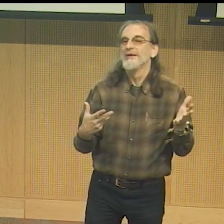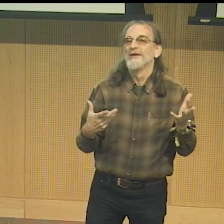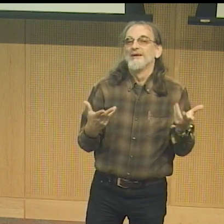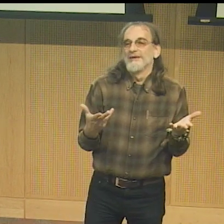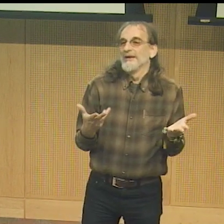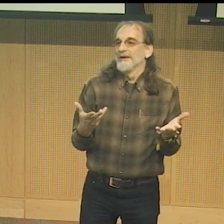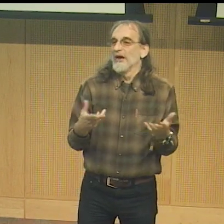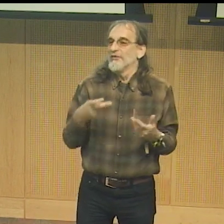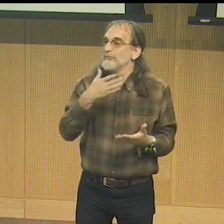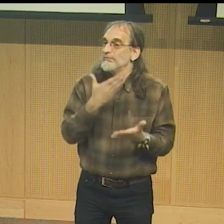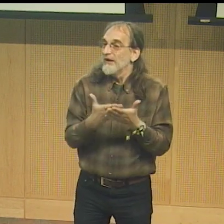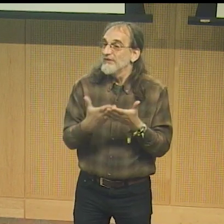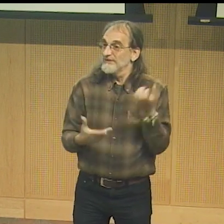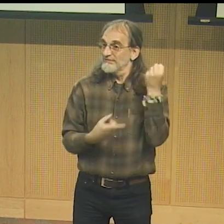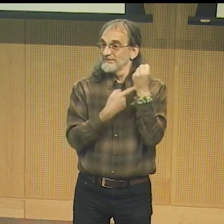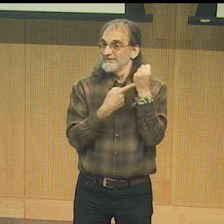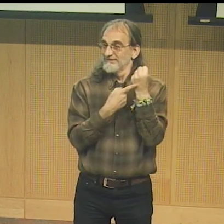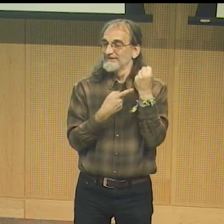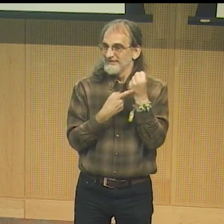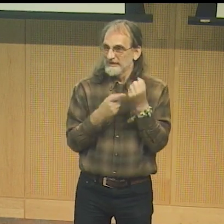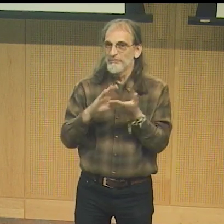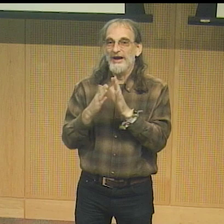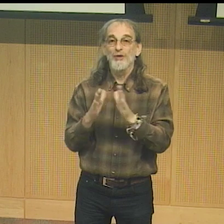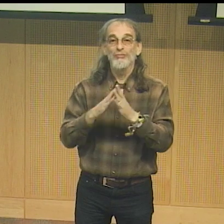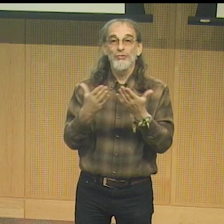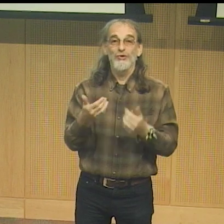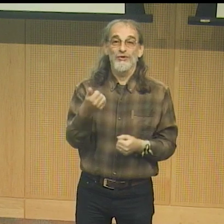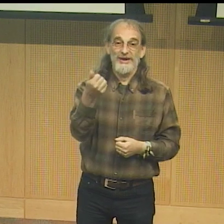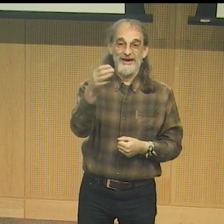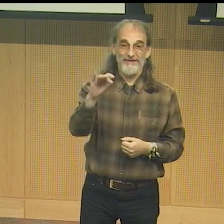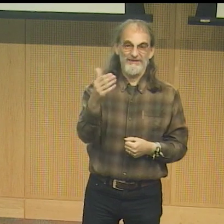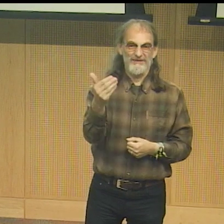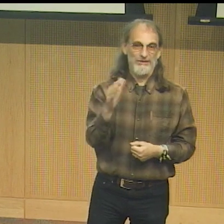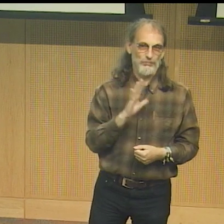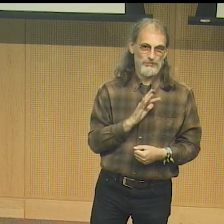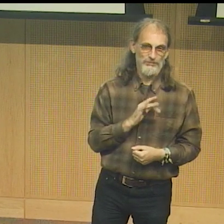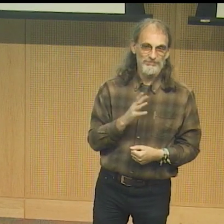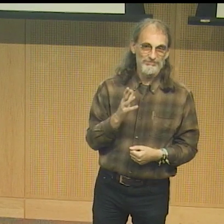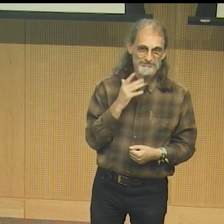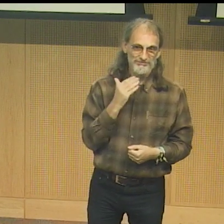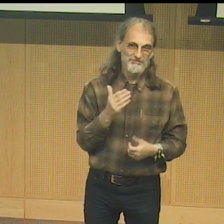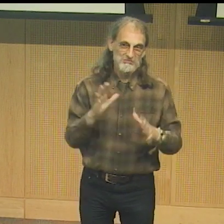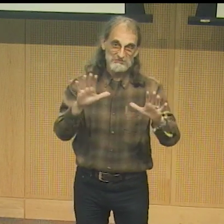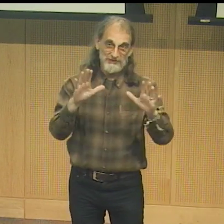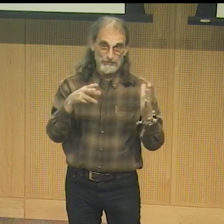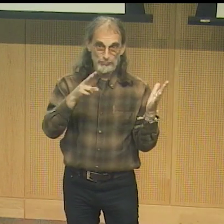So, it was proving their competence and their wisdom. And that happened back in the 1850s.